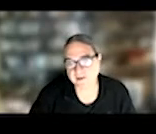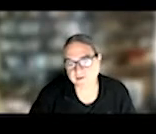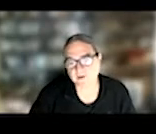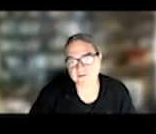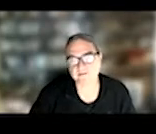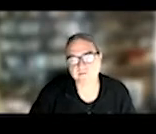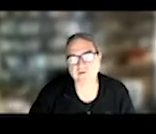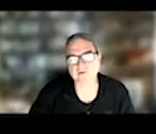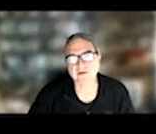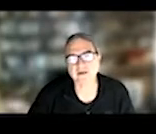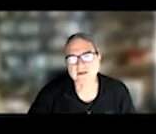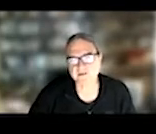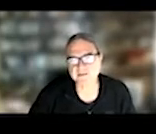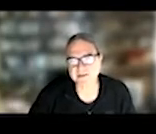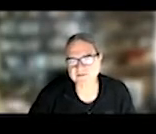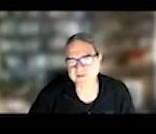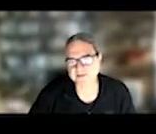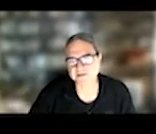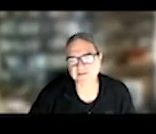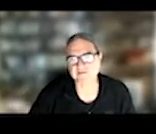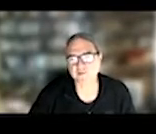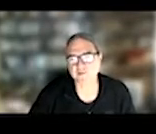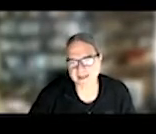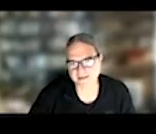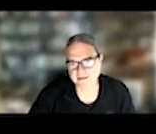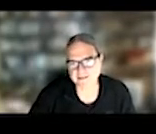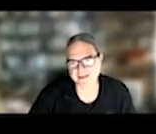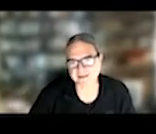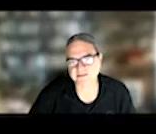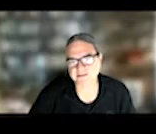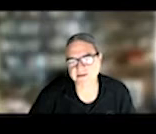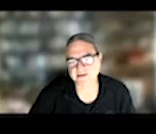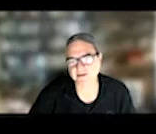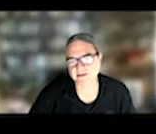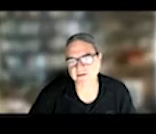other parts of the world. So this map is really just looking at the 48 states in North America